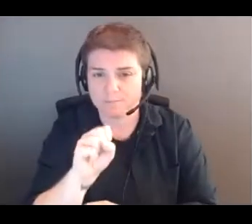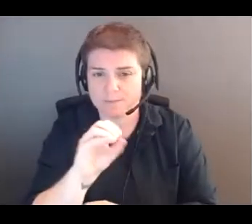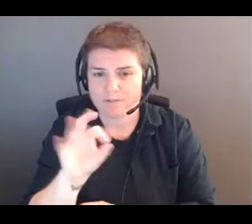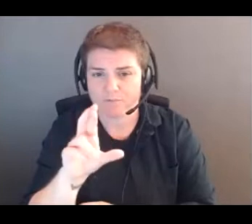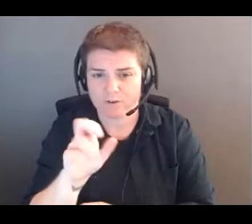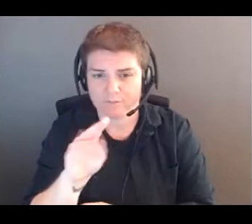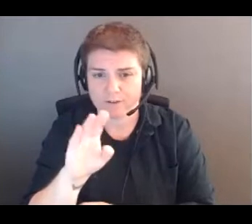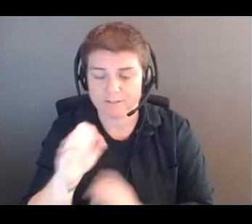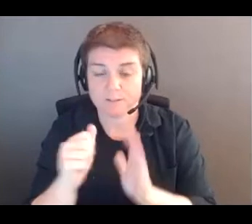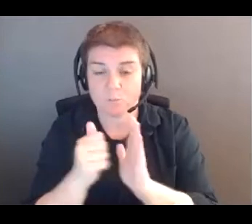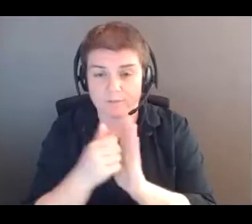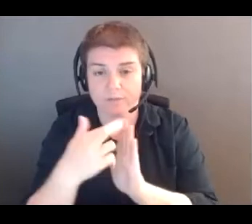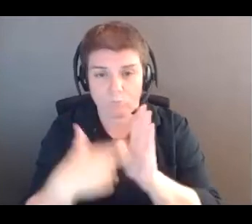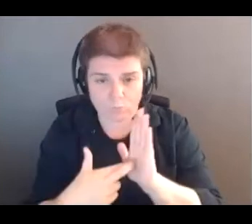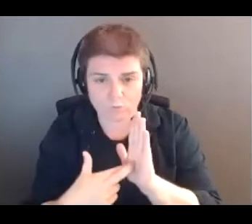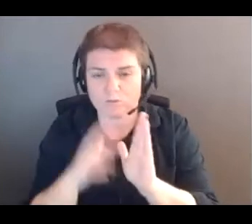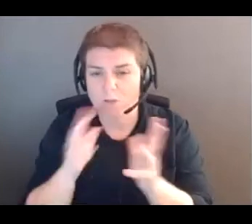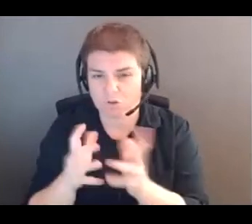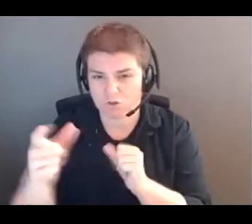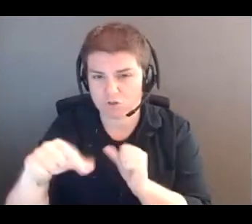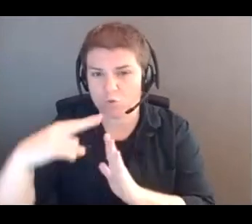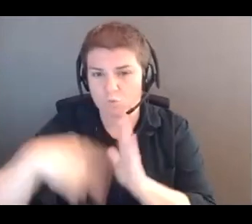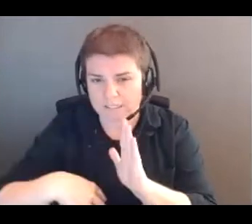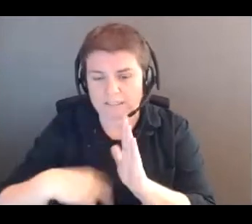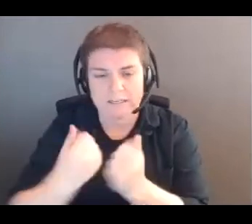and I would encourage you to read those terms in full to understand the responsibilities